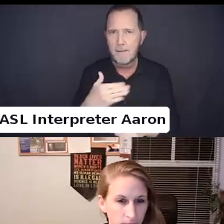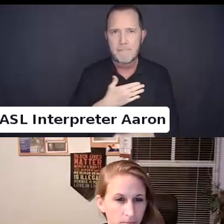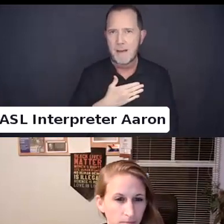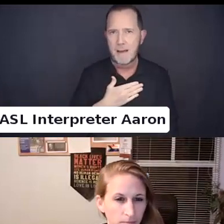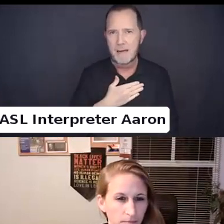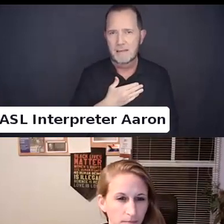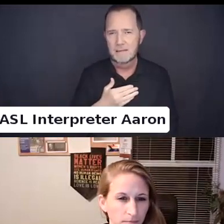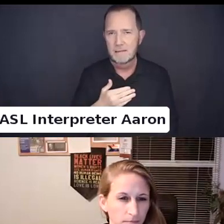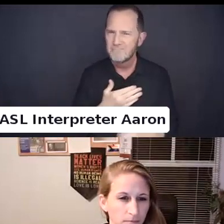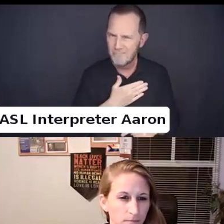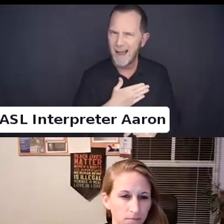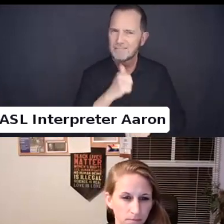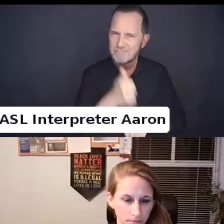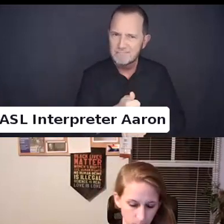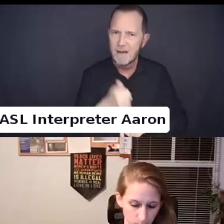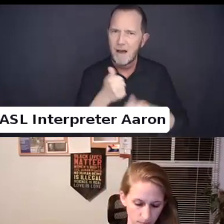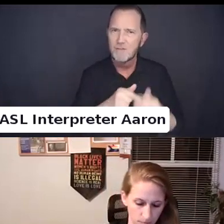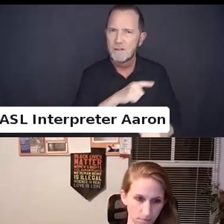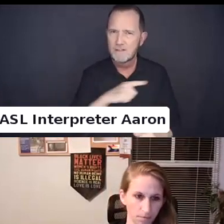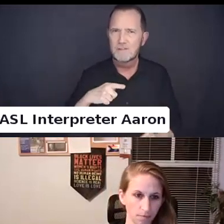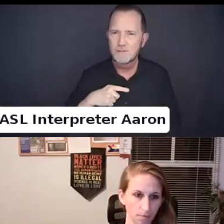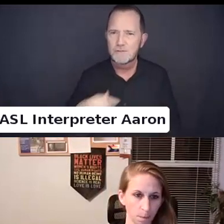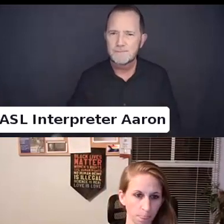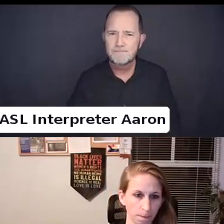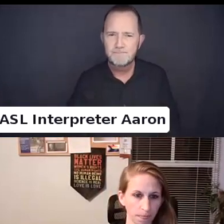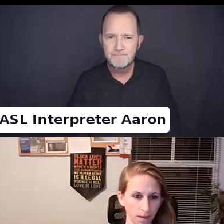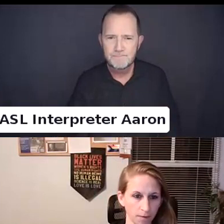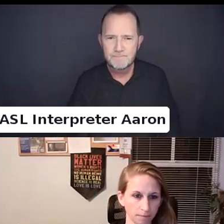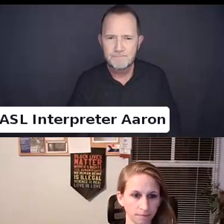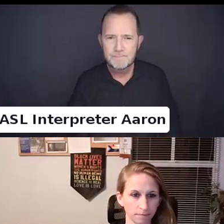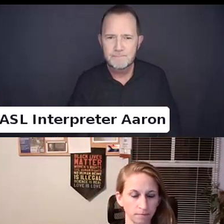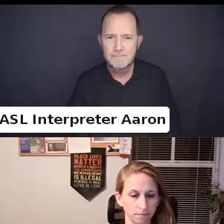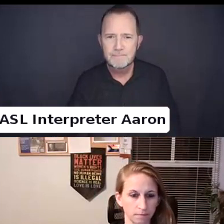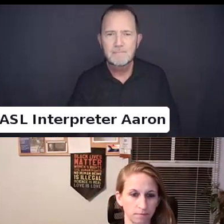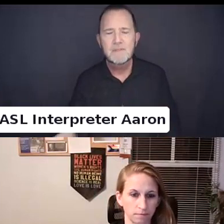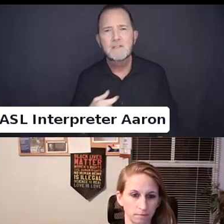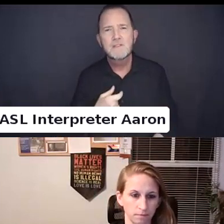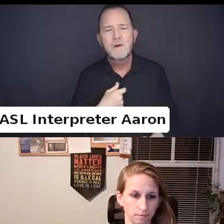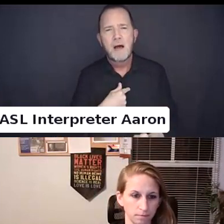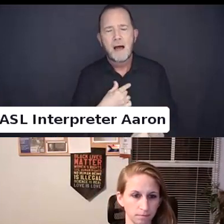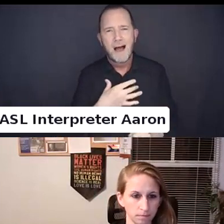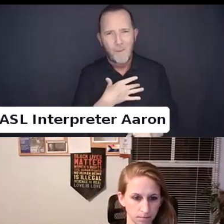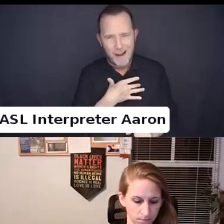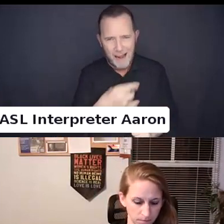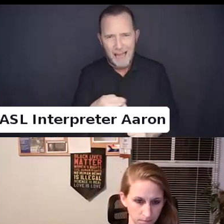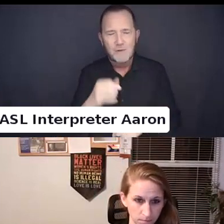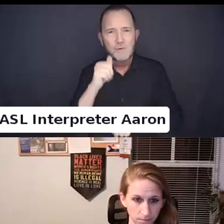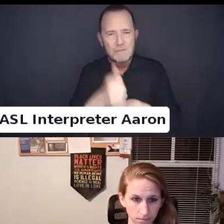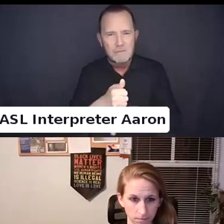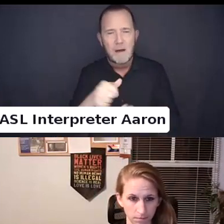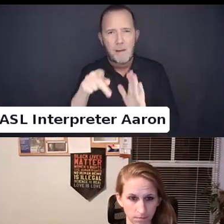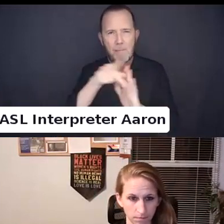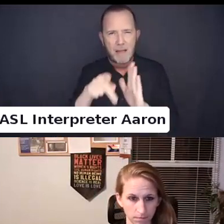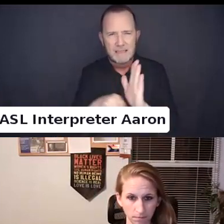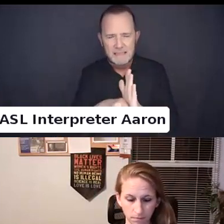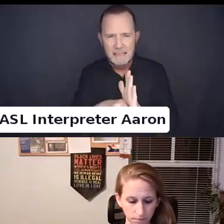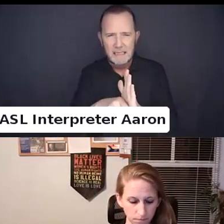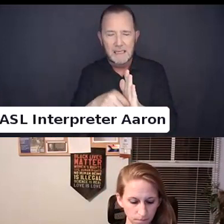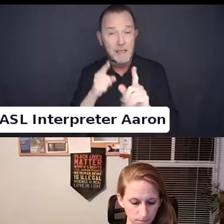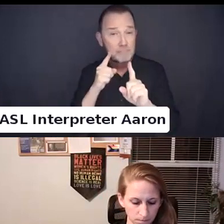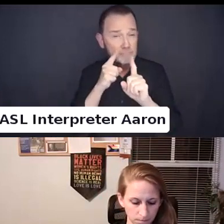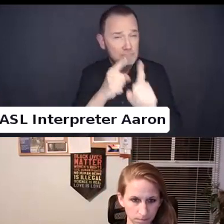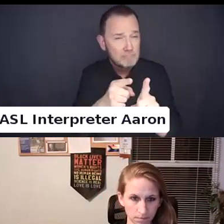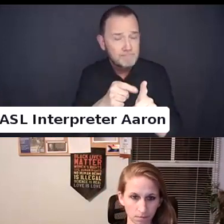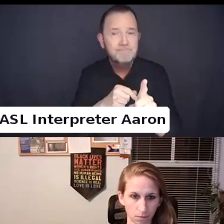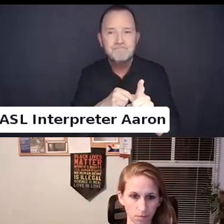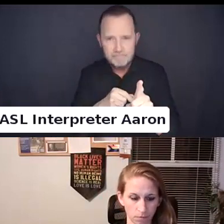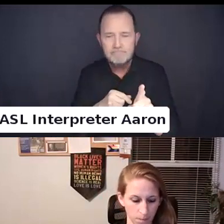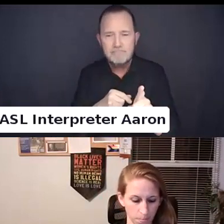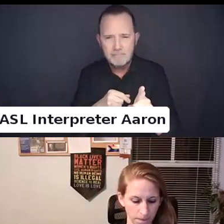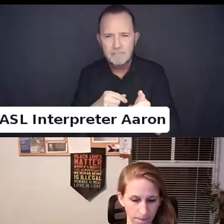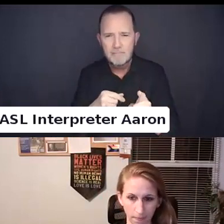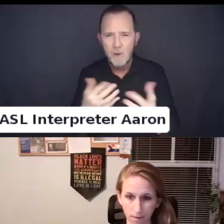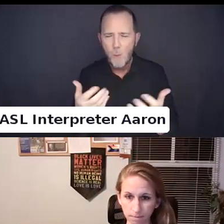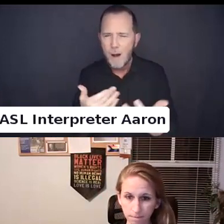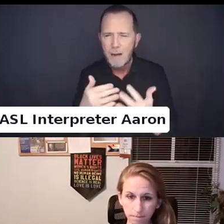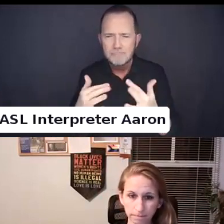So the goal would be to try to create a plan that establishes that acknowledges autistic